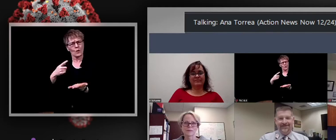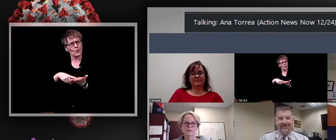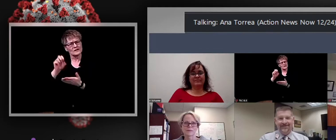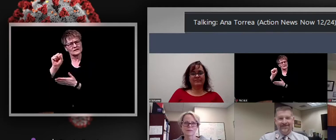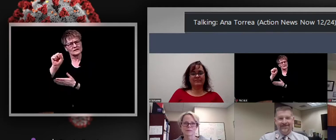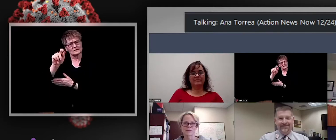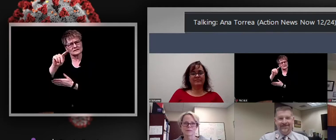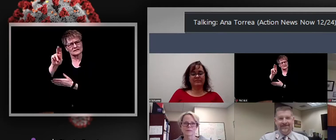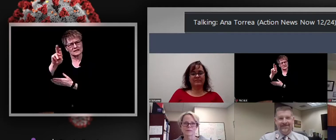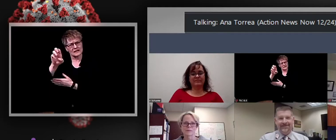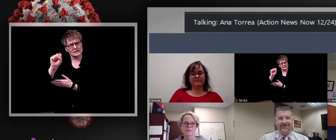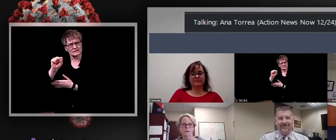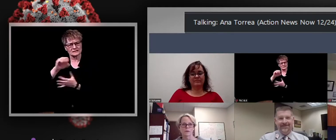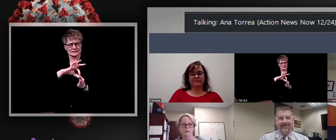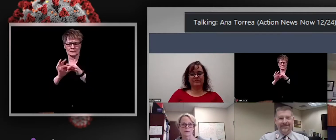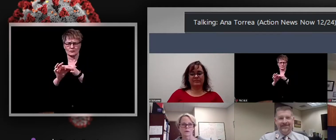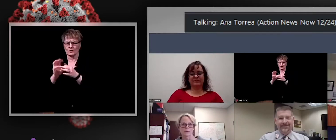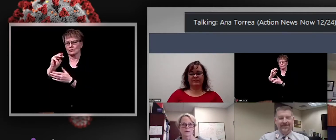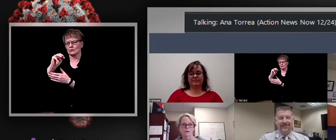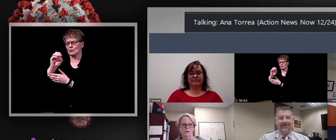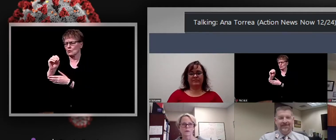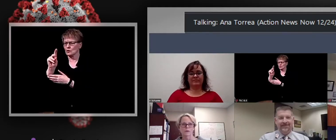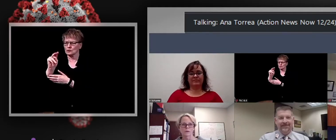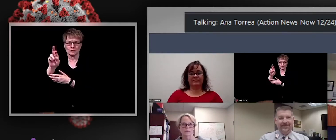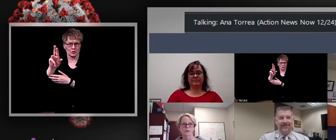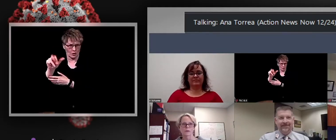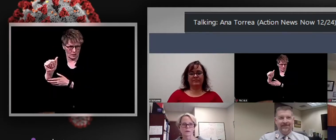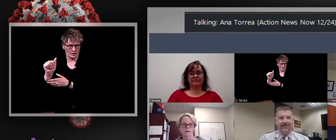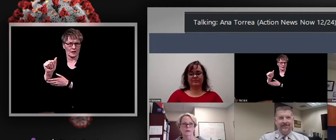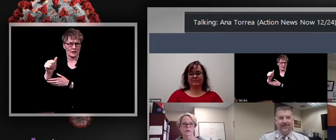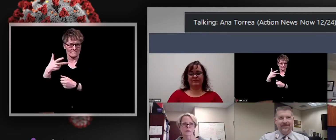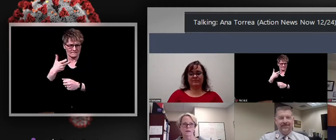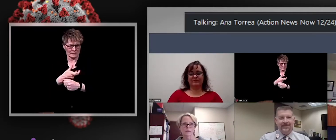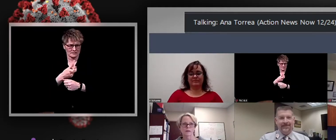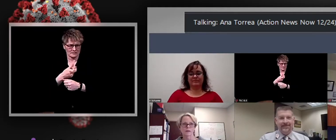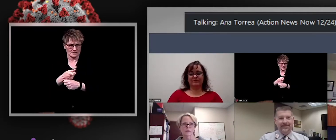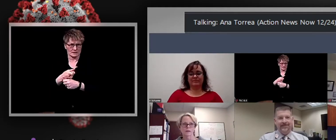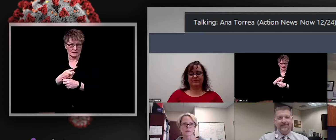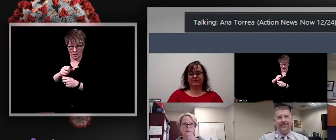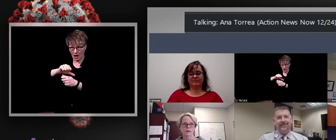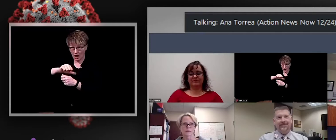other parts of California have received Moderna. Has Shasta County received the Moderna vaccine